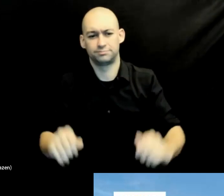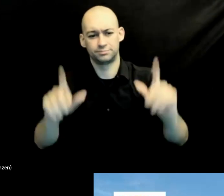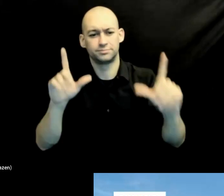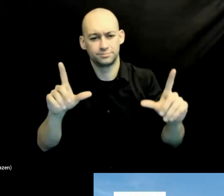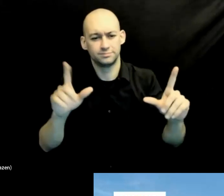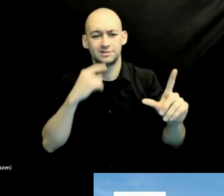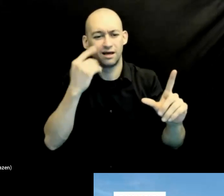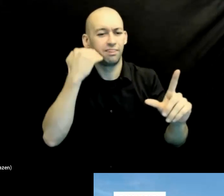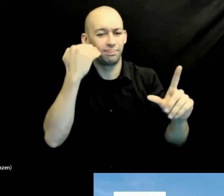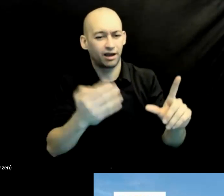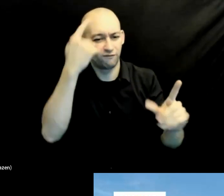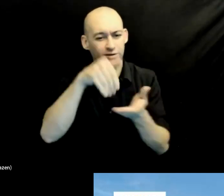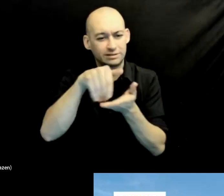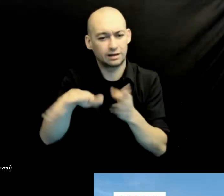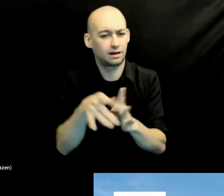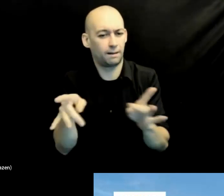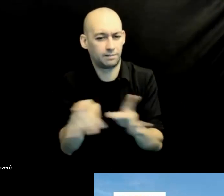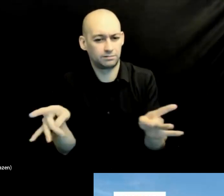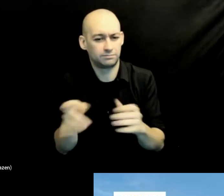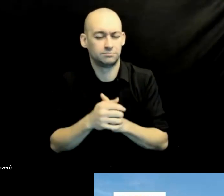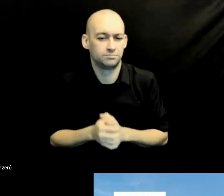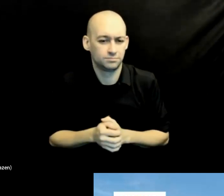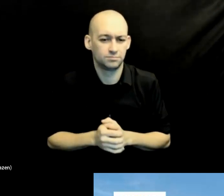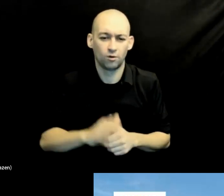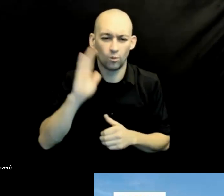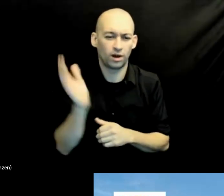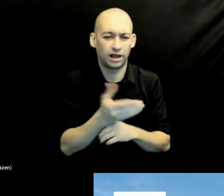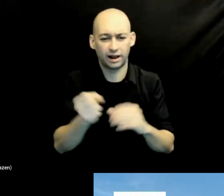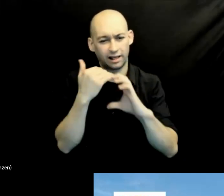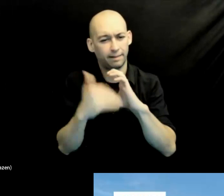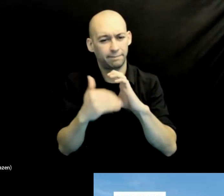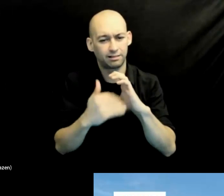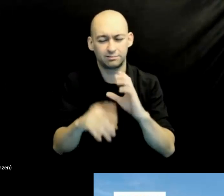thank you for submitting your comment. And then you will get an email acknowledging it and it'll